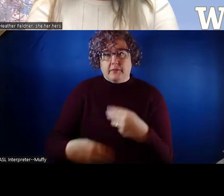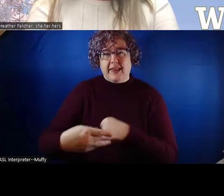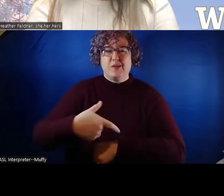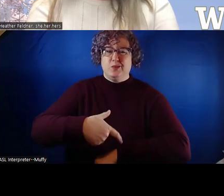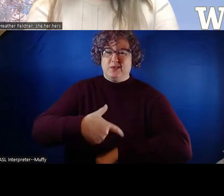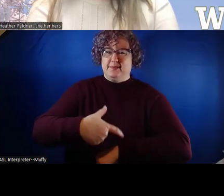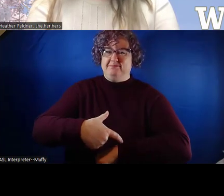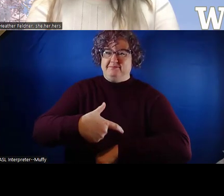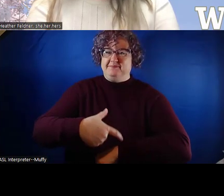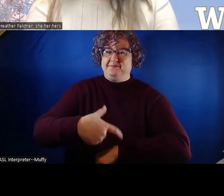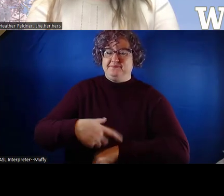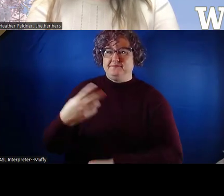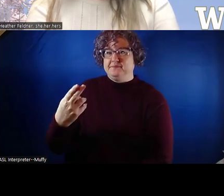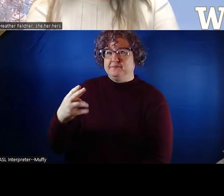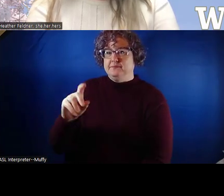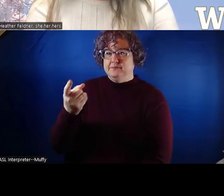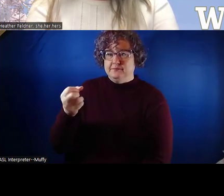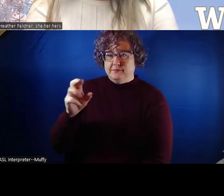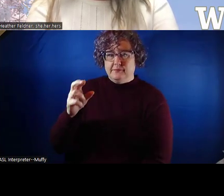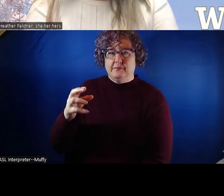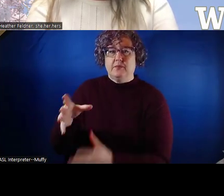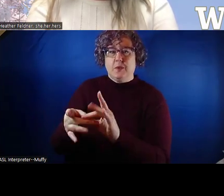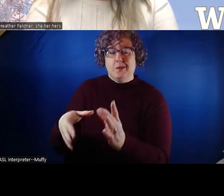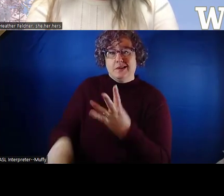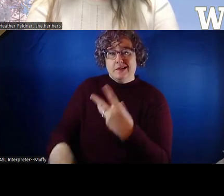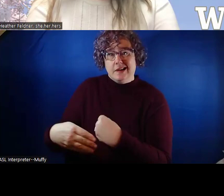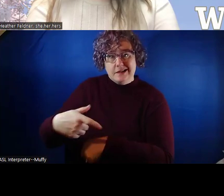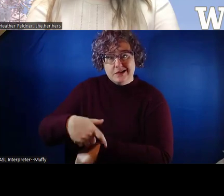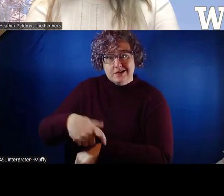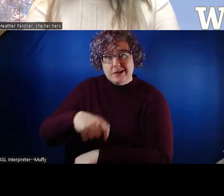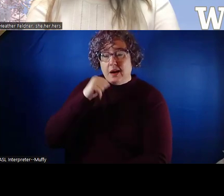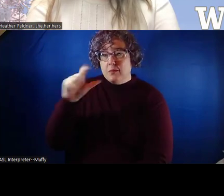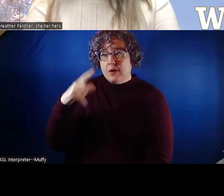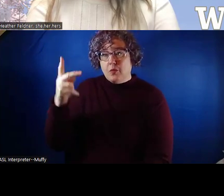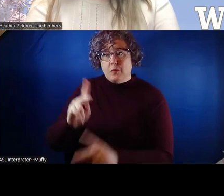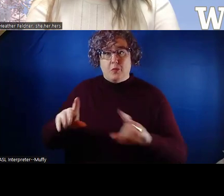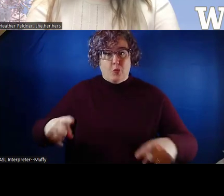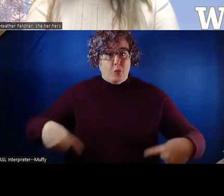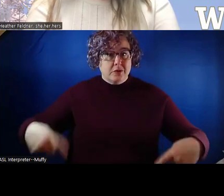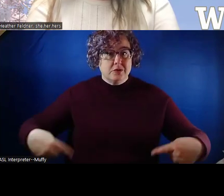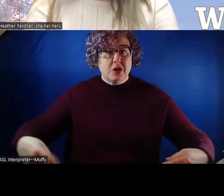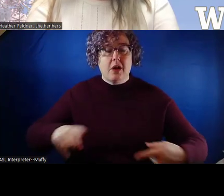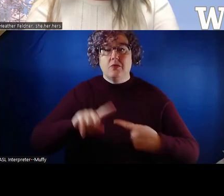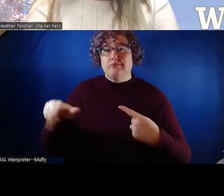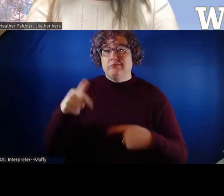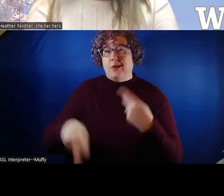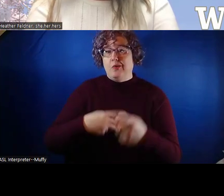So Heather was mentioning extra time, not just for people on wheelchair or any other type of disability,